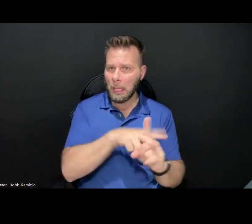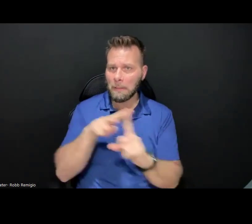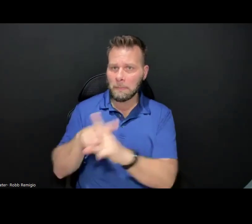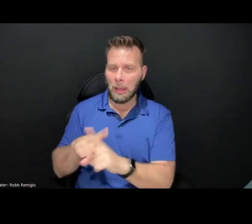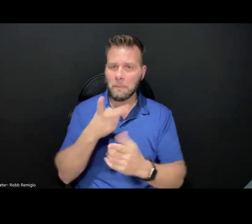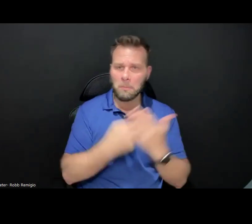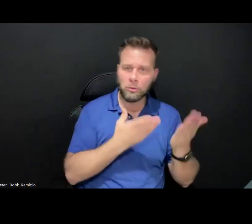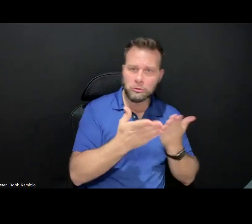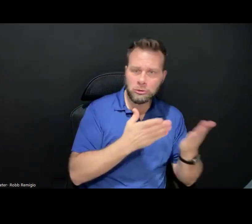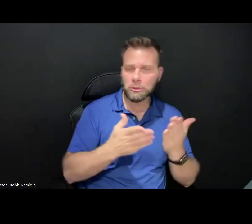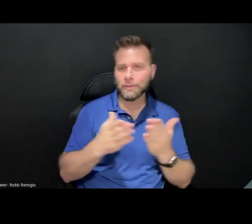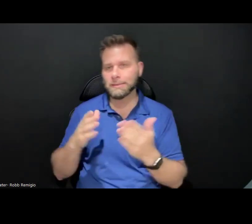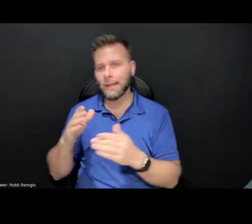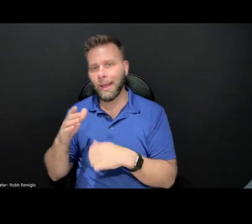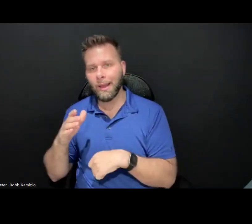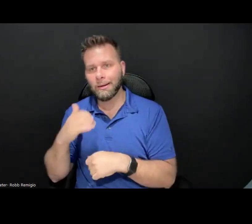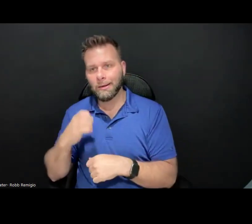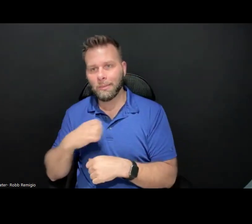So, those animals,